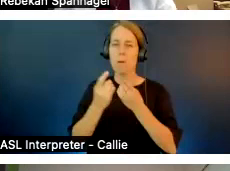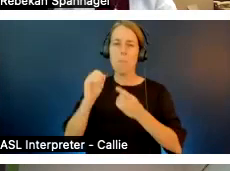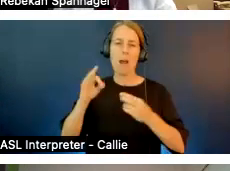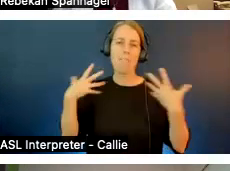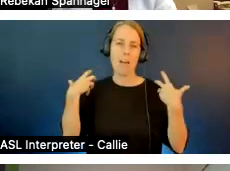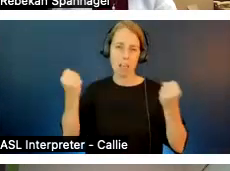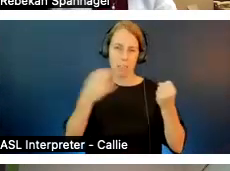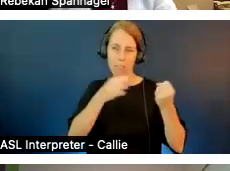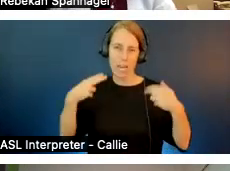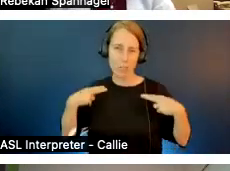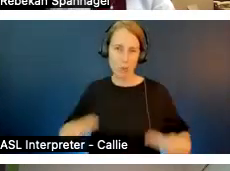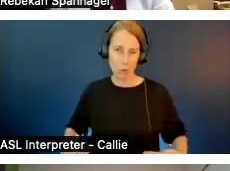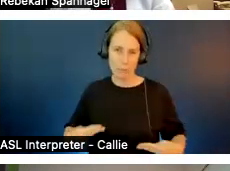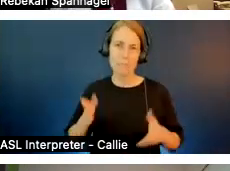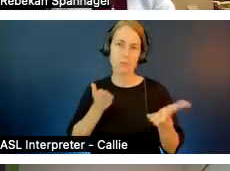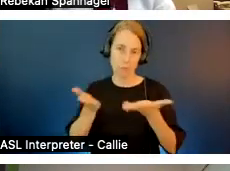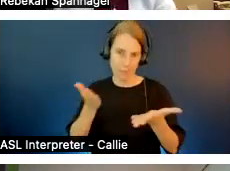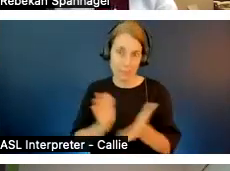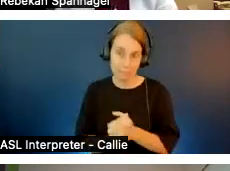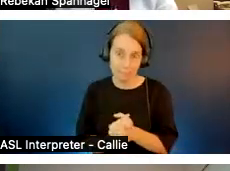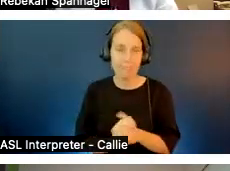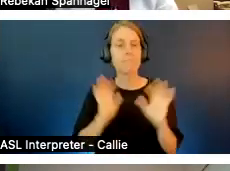all right another important thing to think about in terms of medicaid